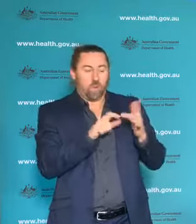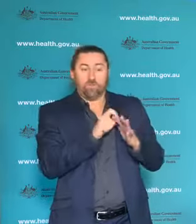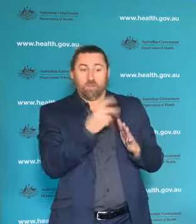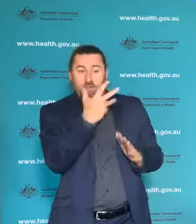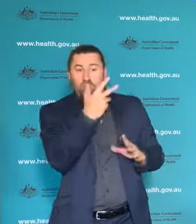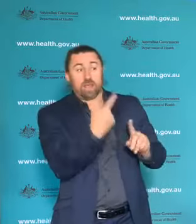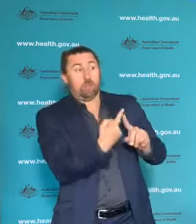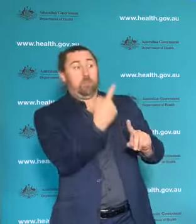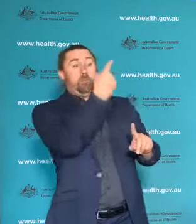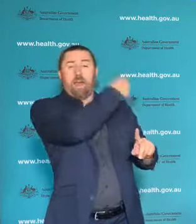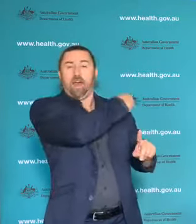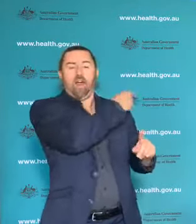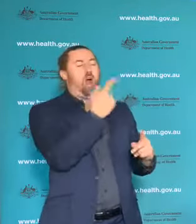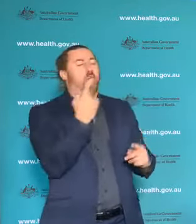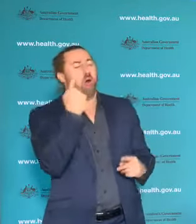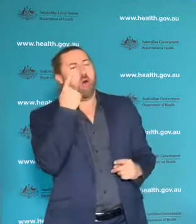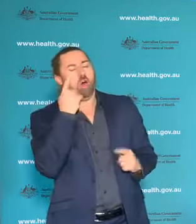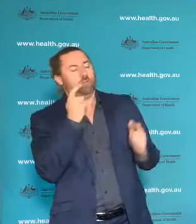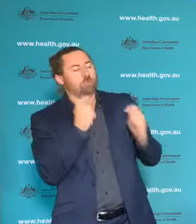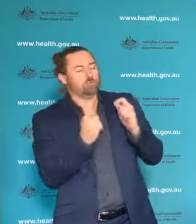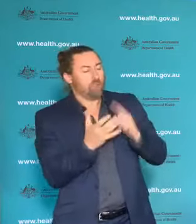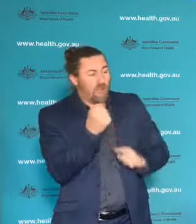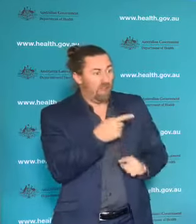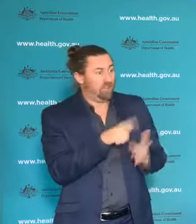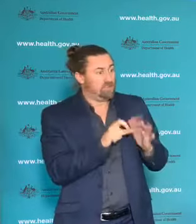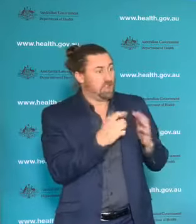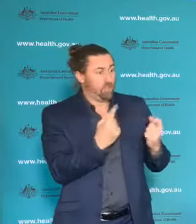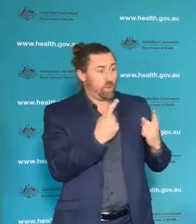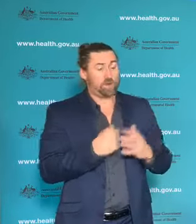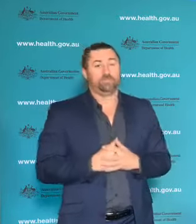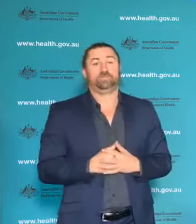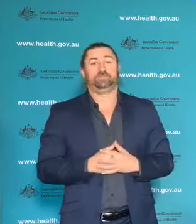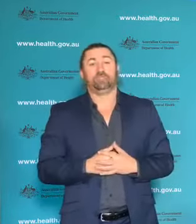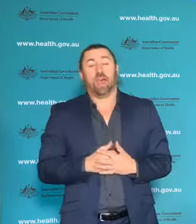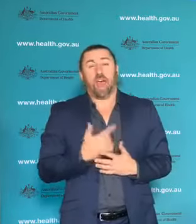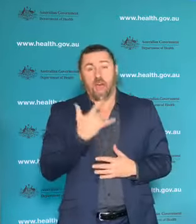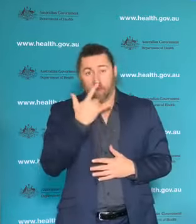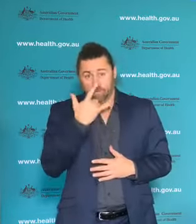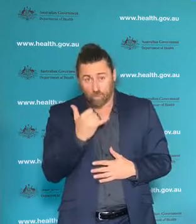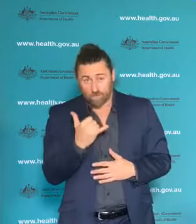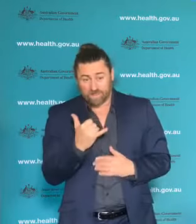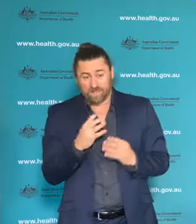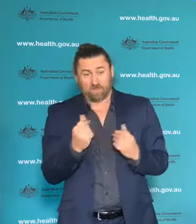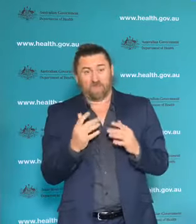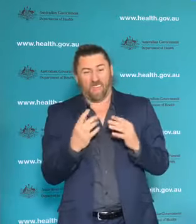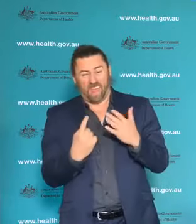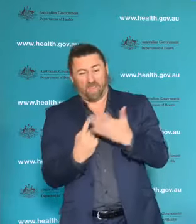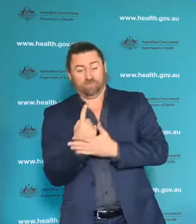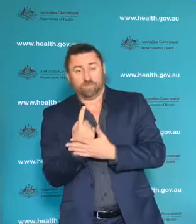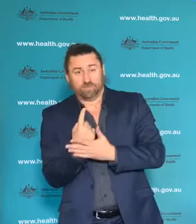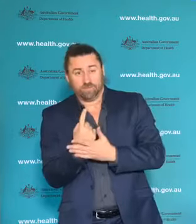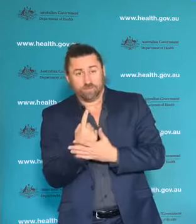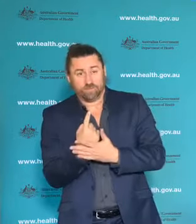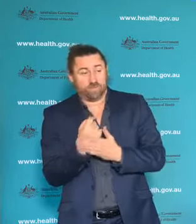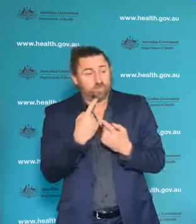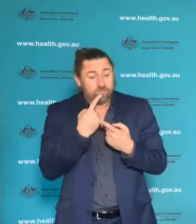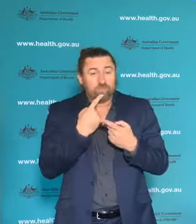in the past. Sadly we have passed another milestone today with the announcement that we have had